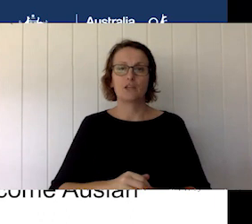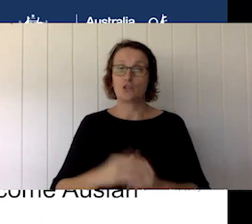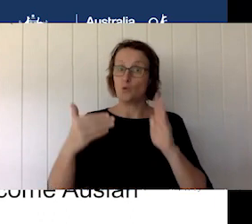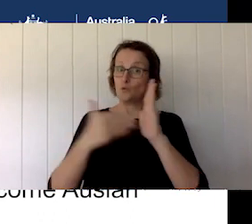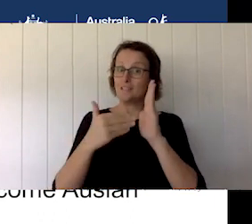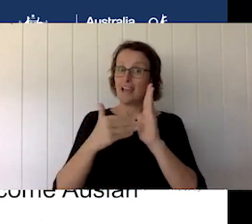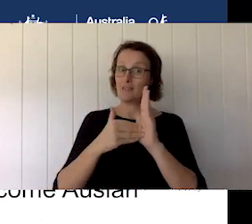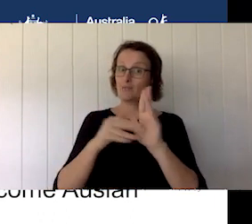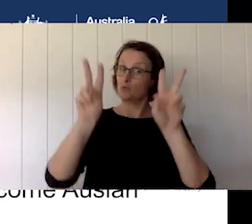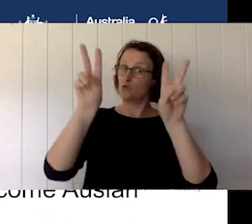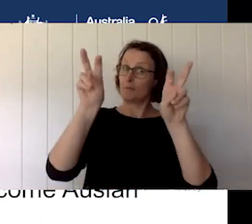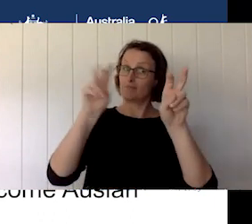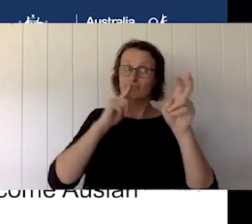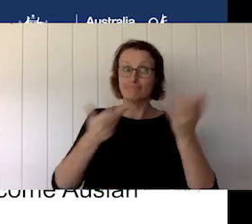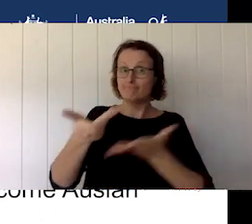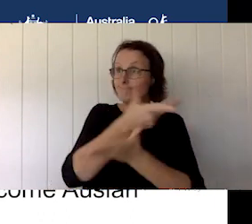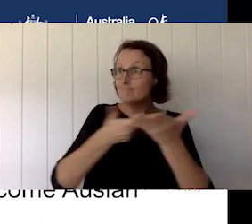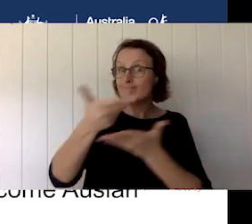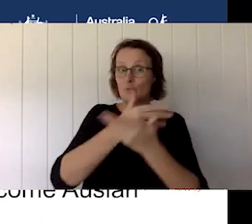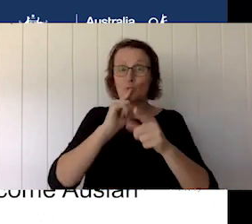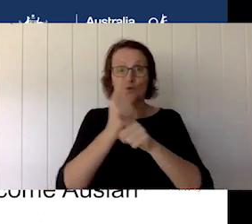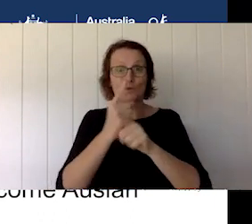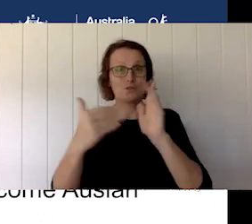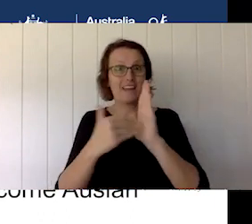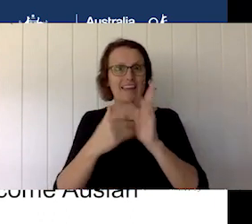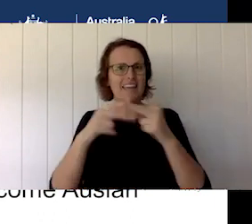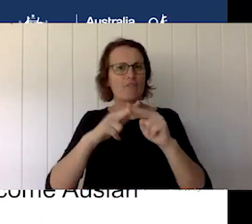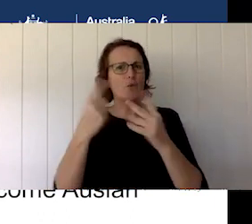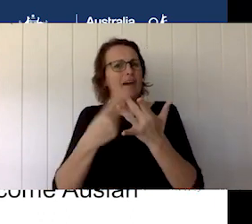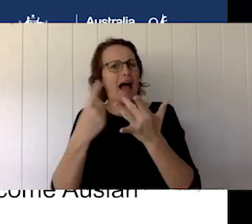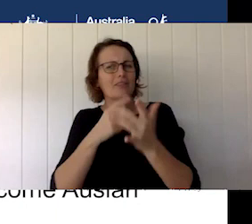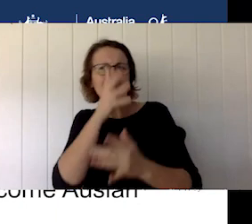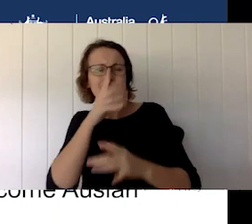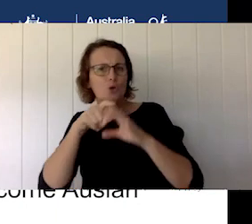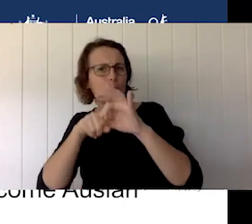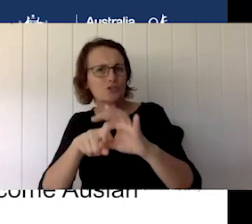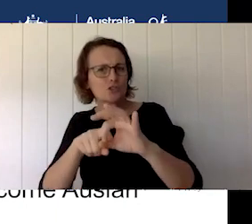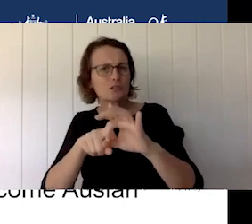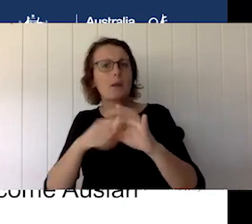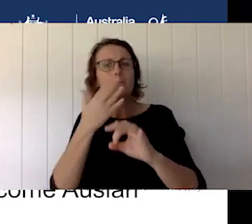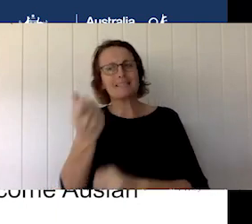If you have any other urgent inquiries, please contact us separately and we can direct you to the right information or the right